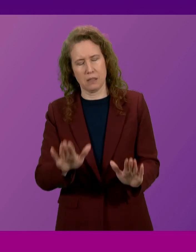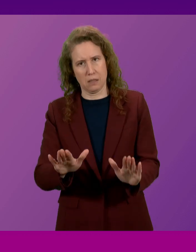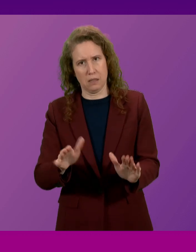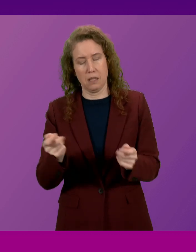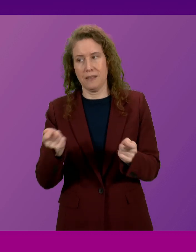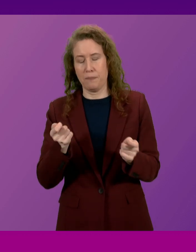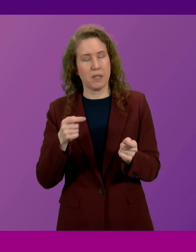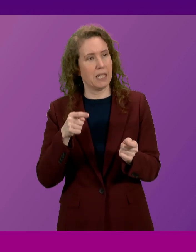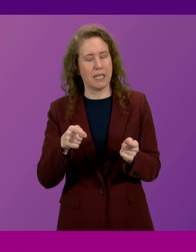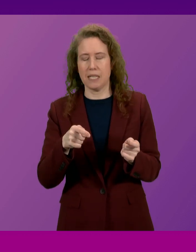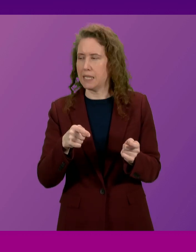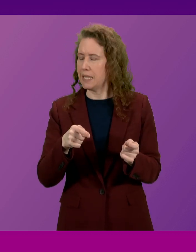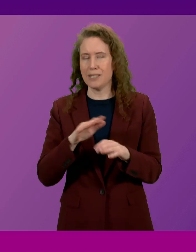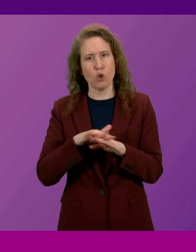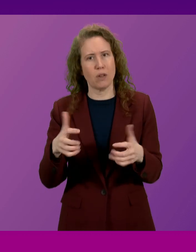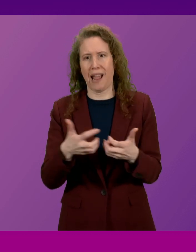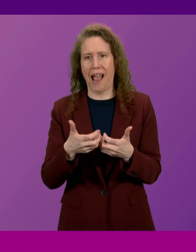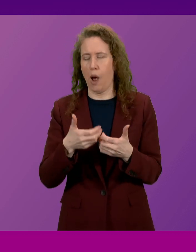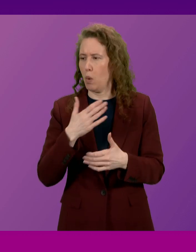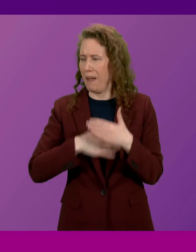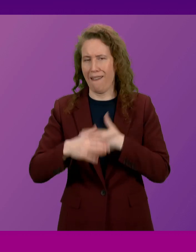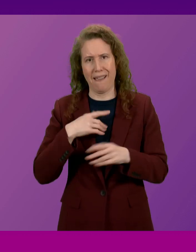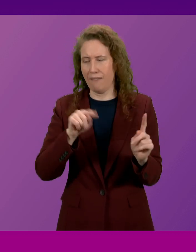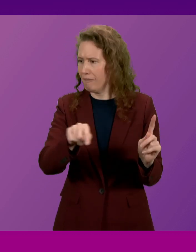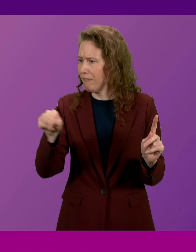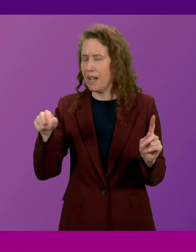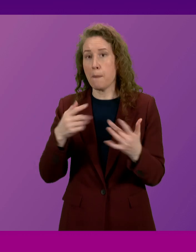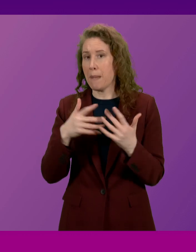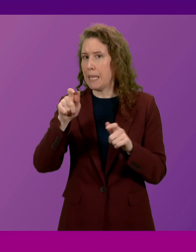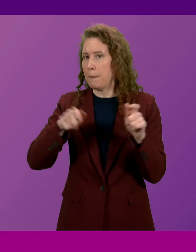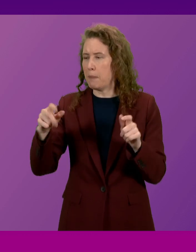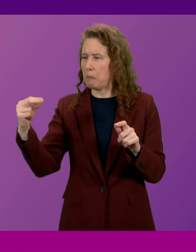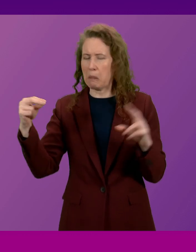This is no way to conduct our business. Several members are interested in asking supplementary